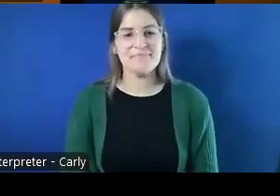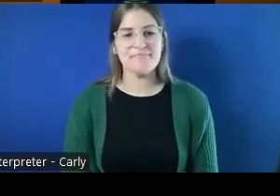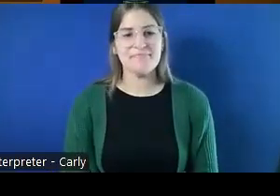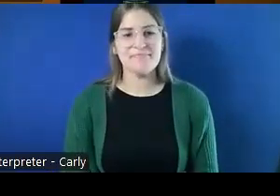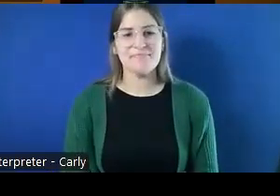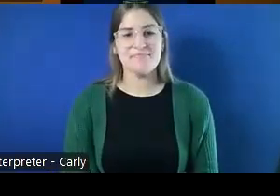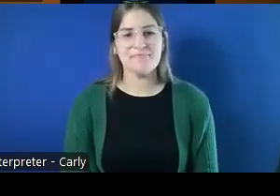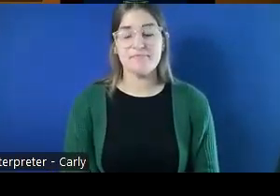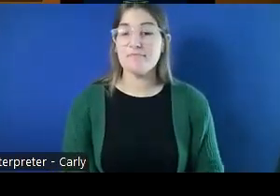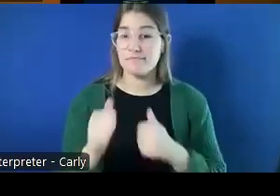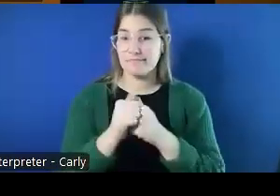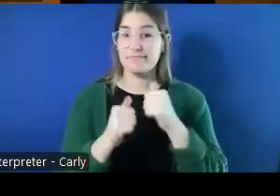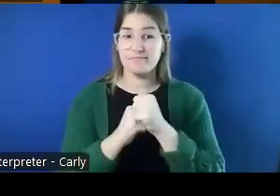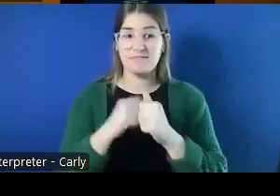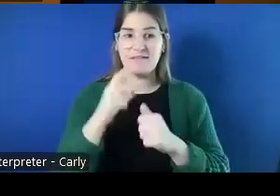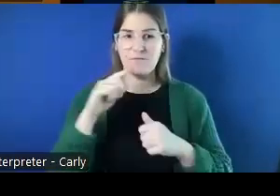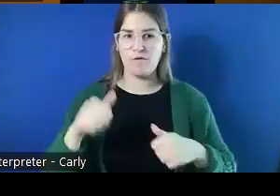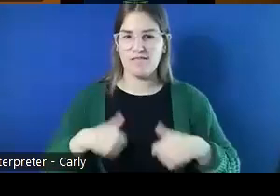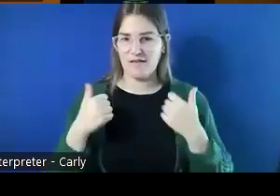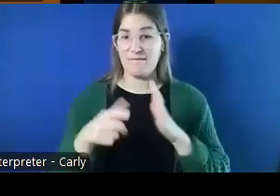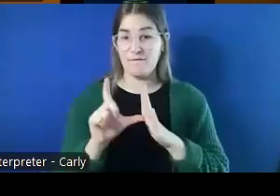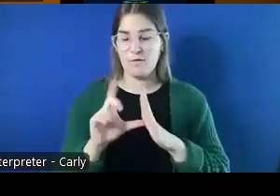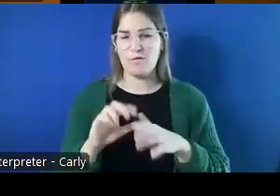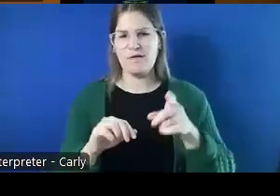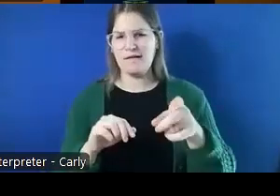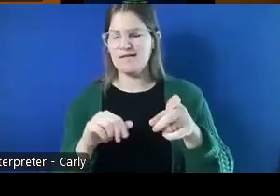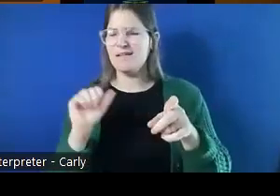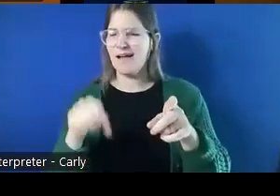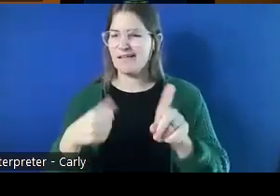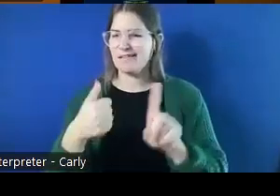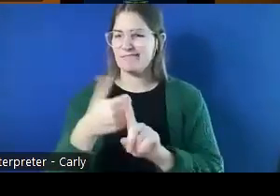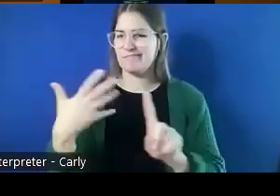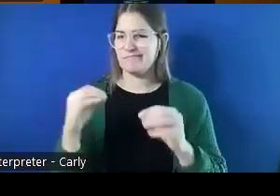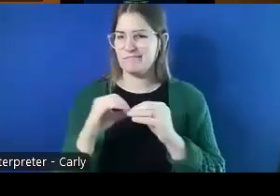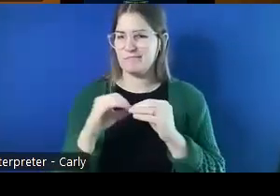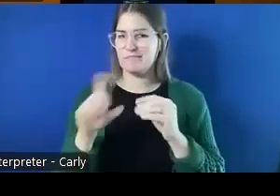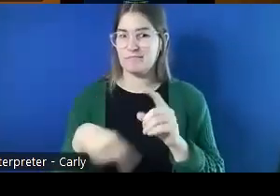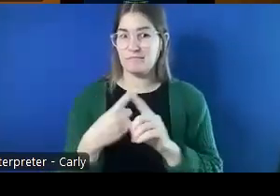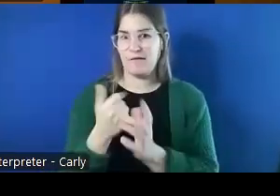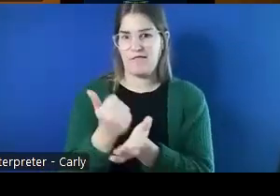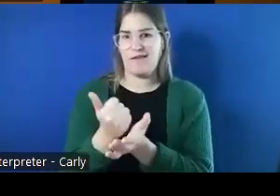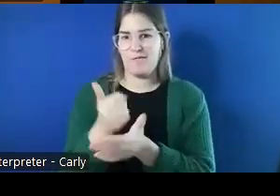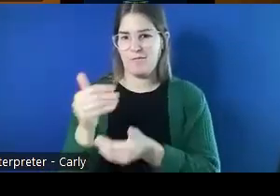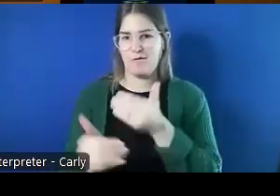for a diotic Life review um and I I can speak a little bit too to Life review as a therapy um in